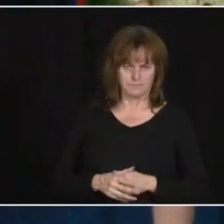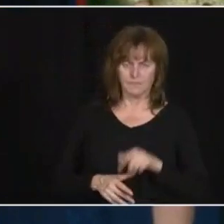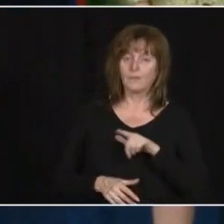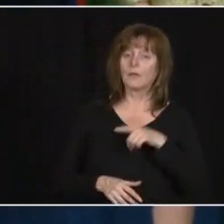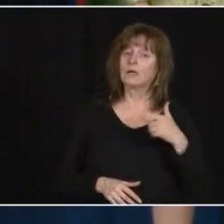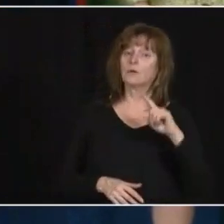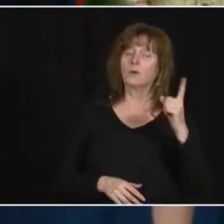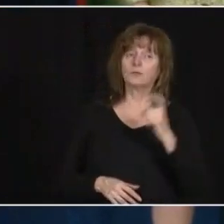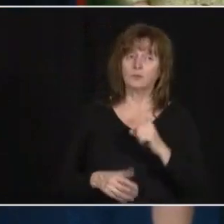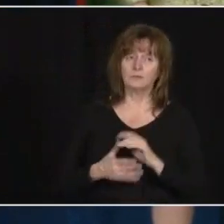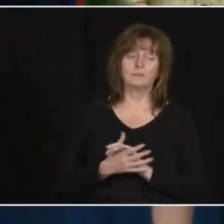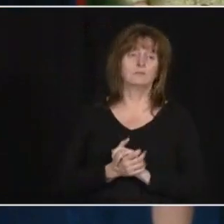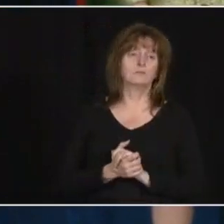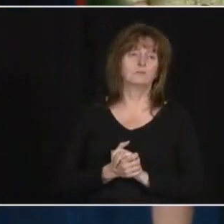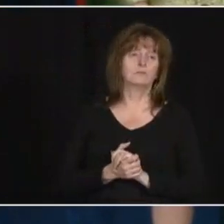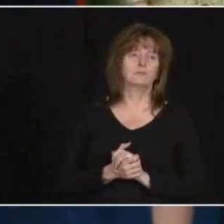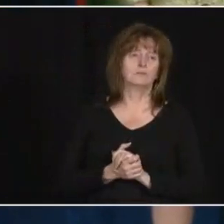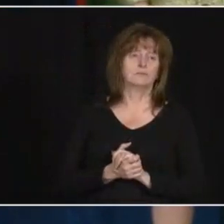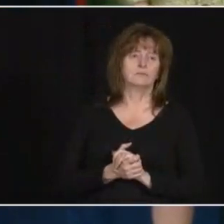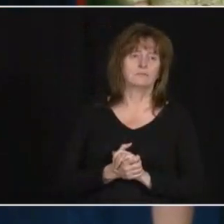Next question